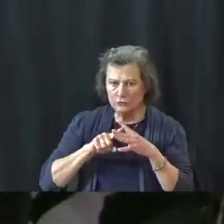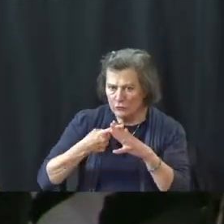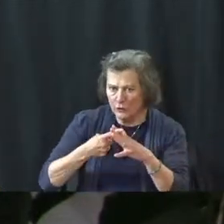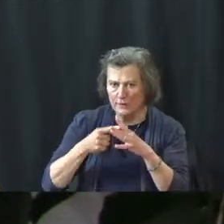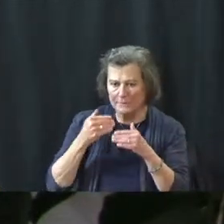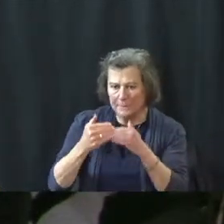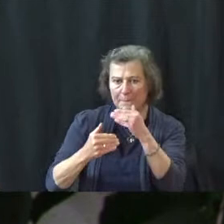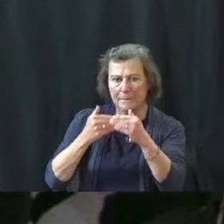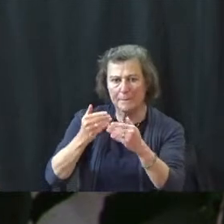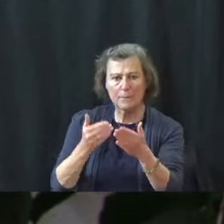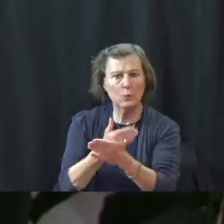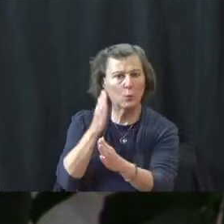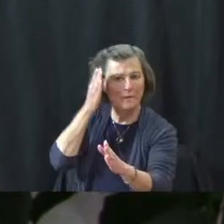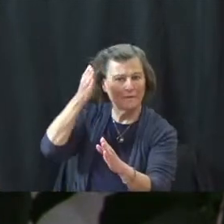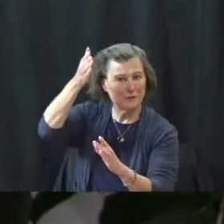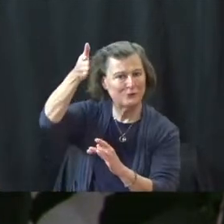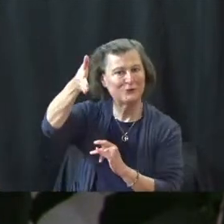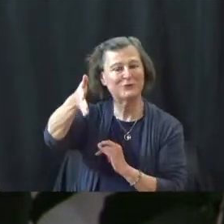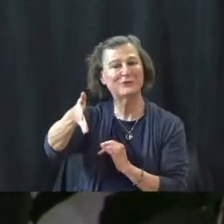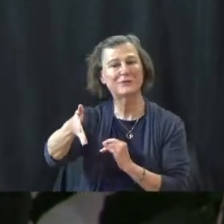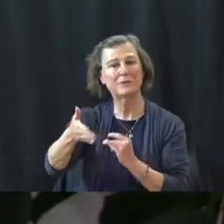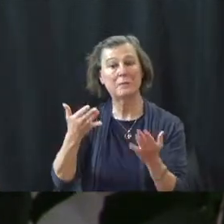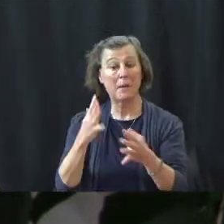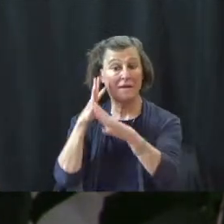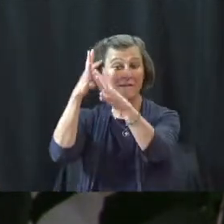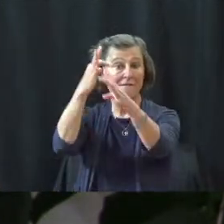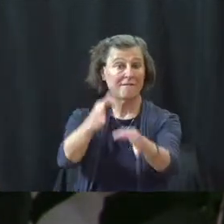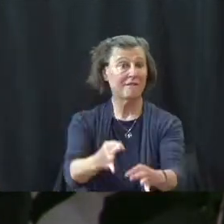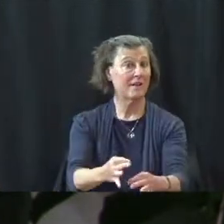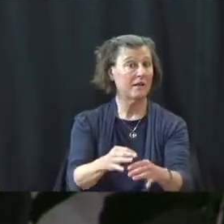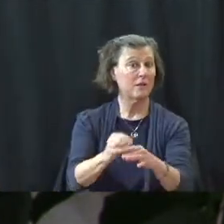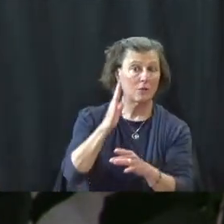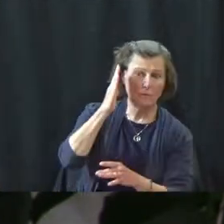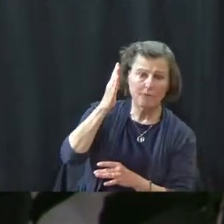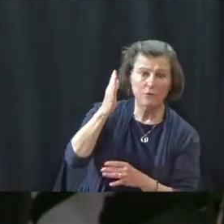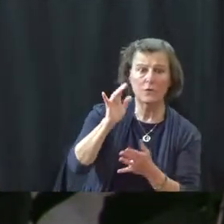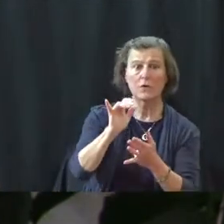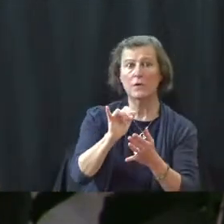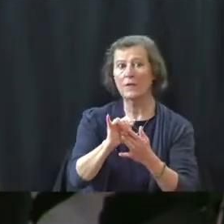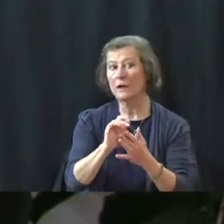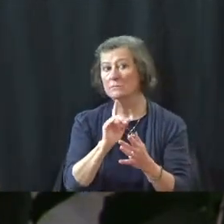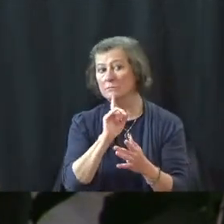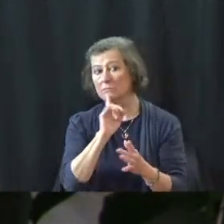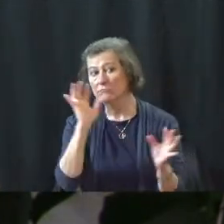May we have faith in a future that is not known.